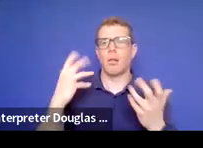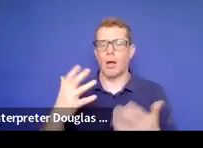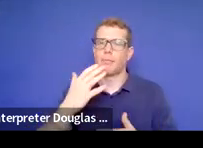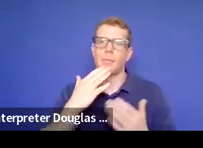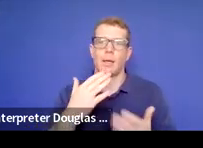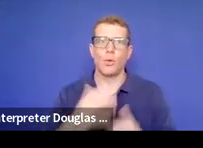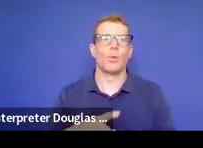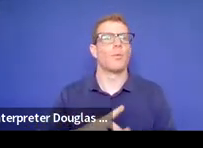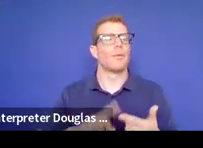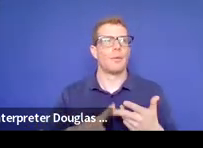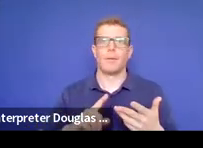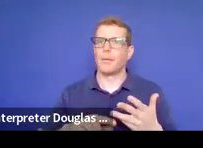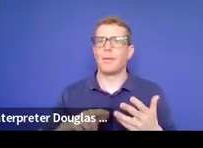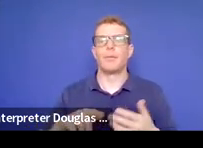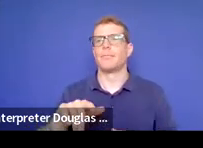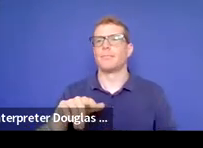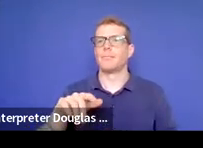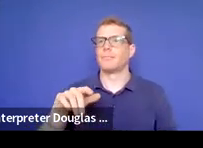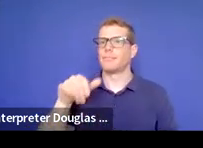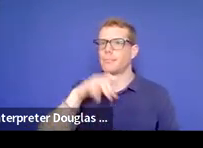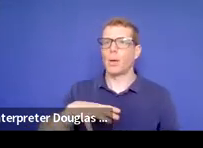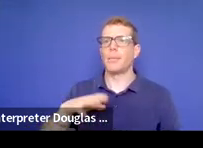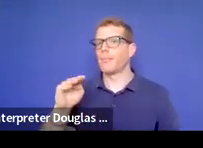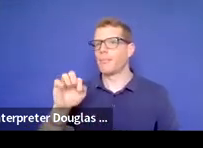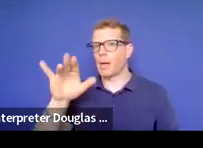Some families of Greater New Orleans, who says,